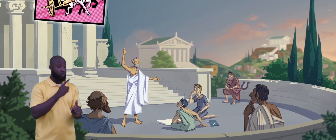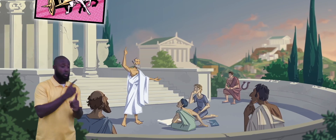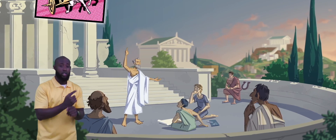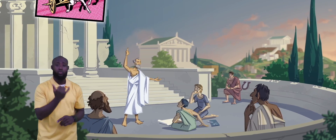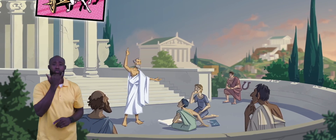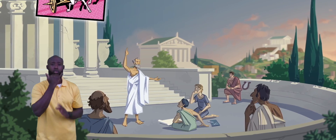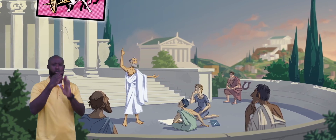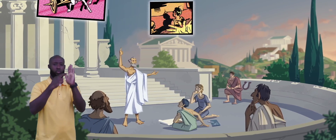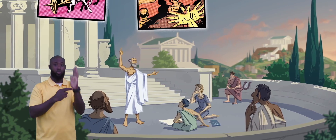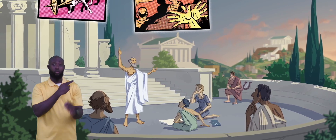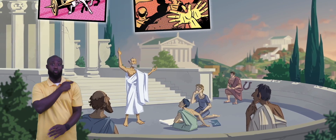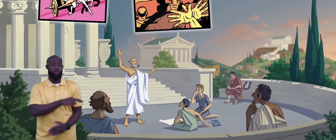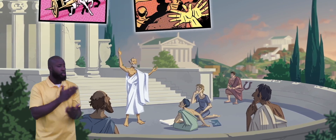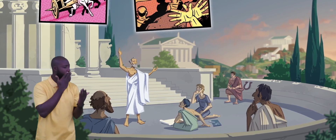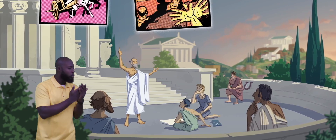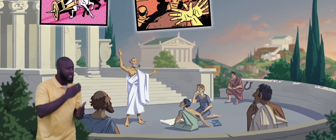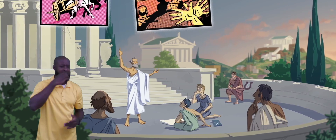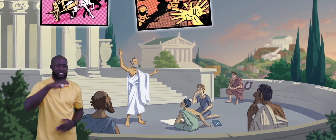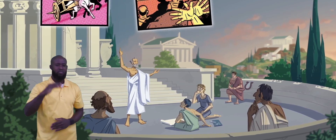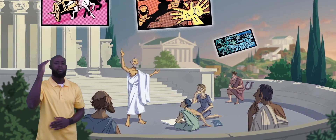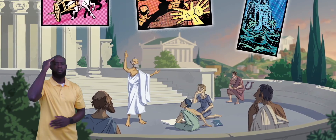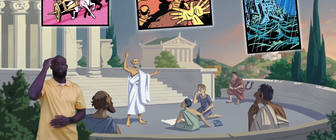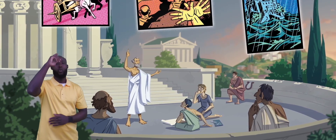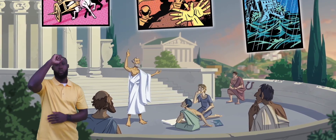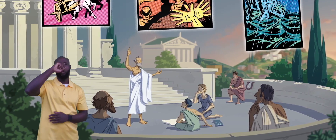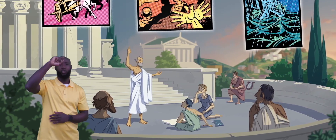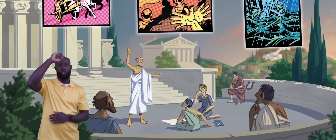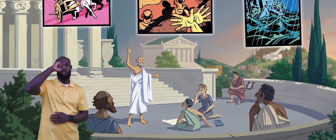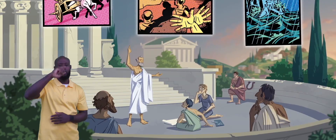about morality, religion, philosophy.